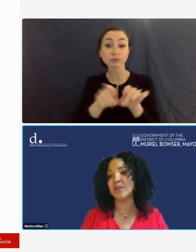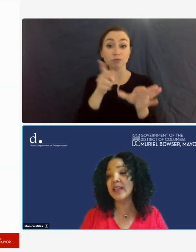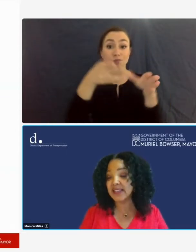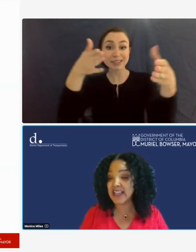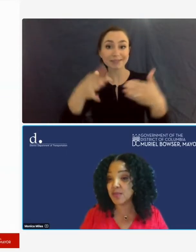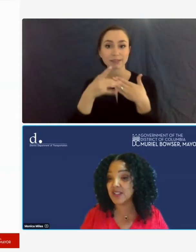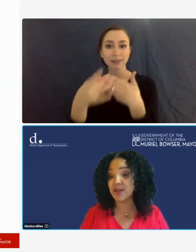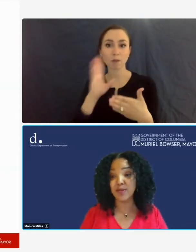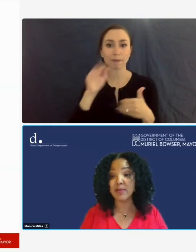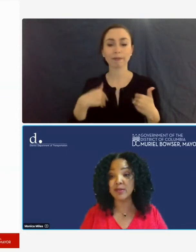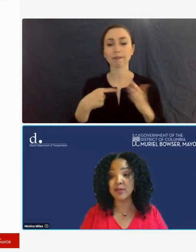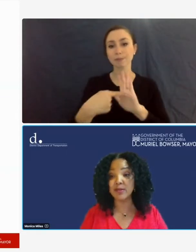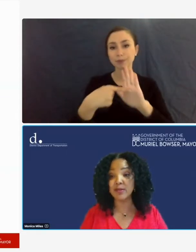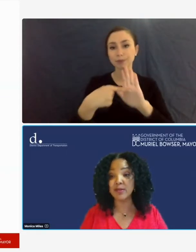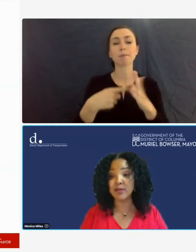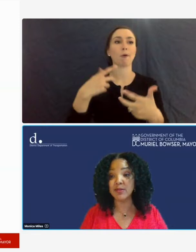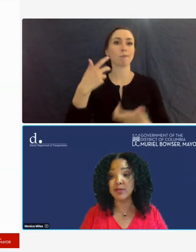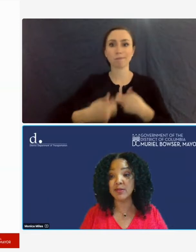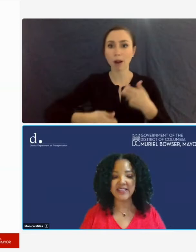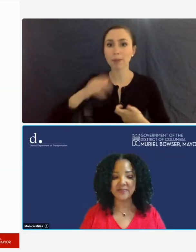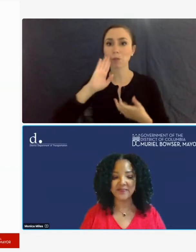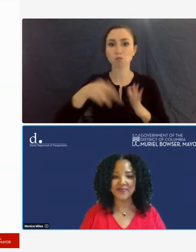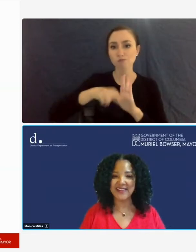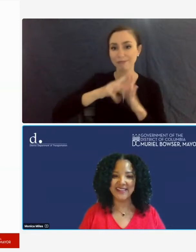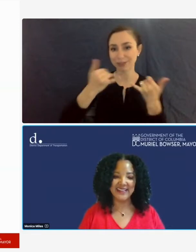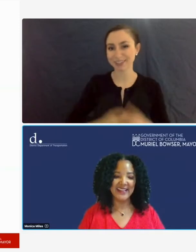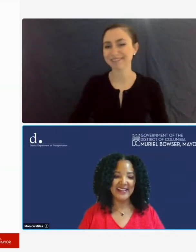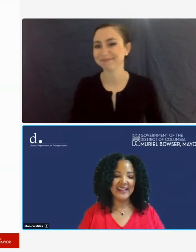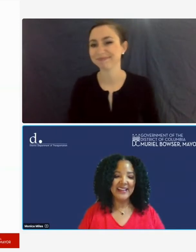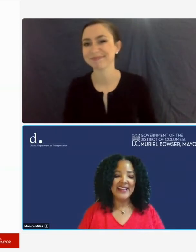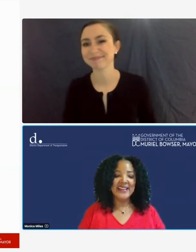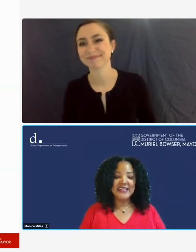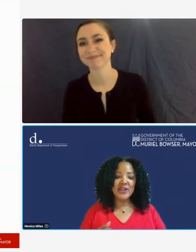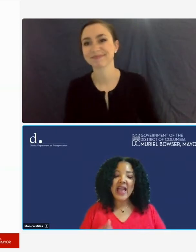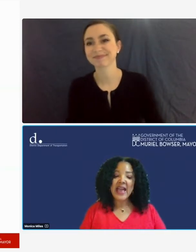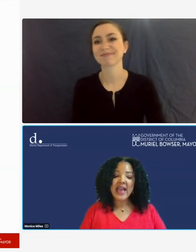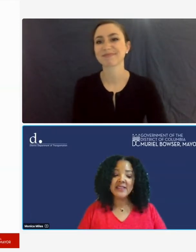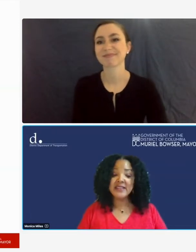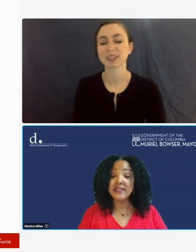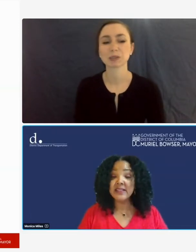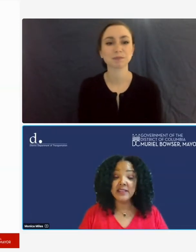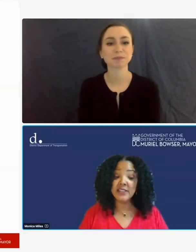examples and some problems that we're going to be going over today so at the the district